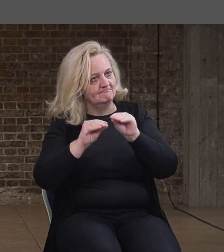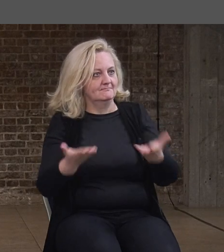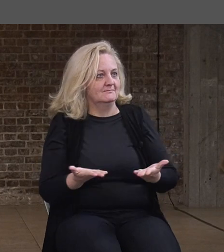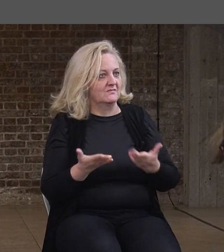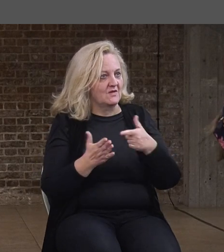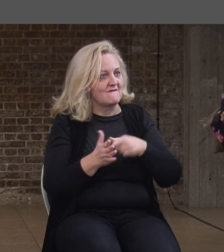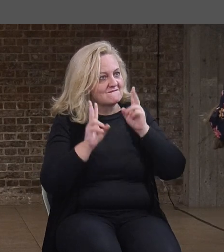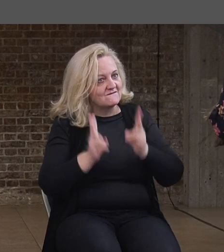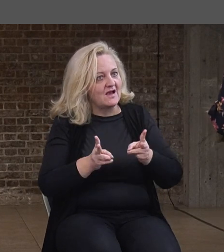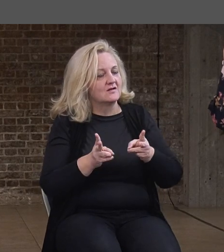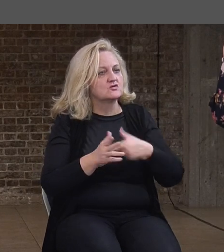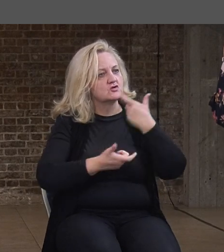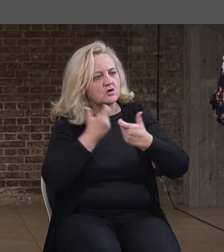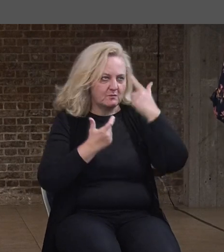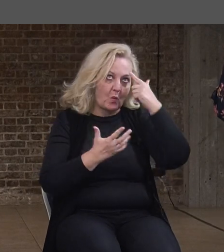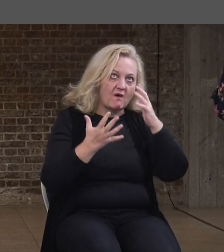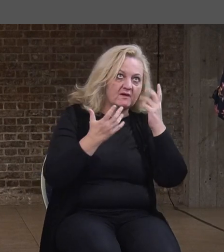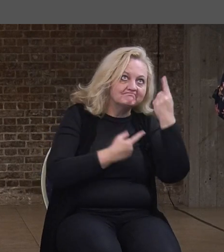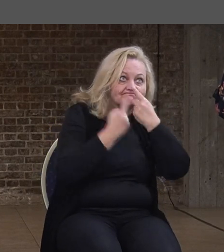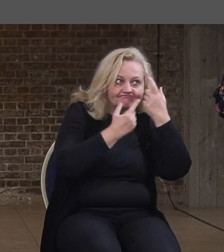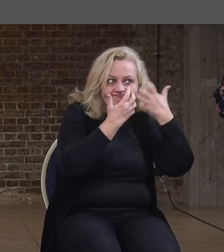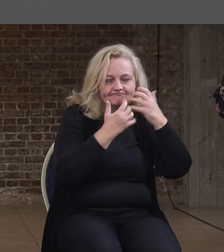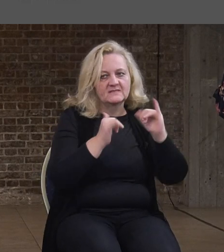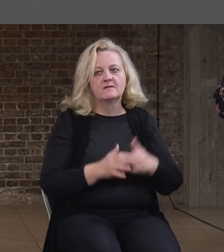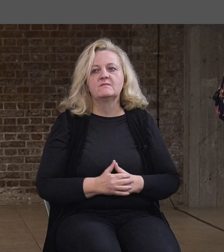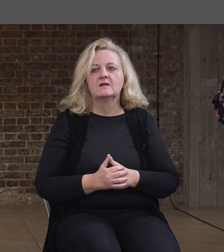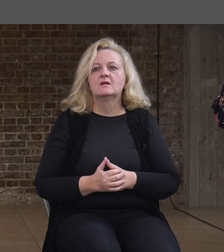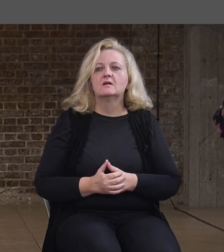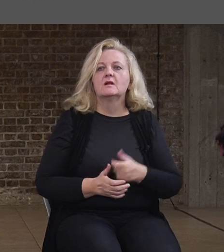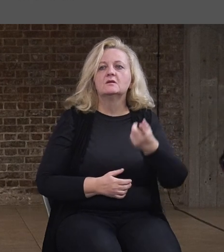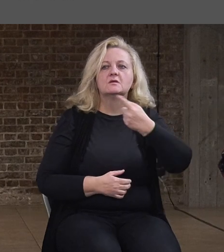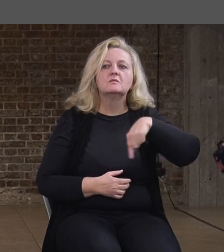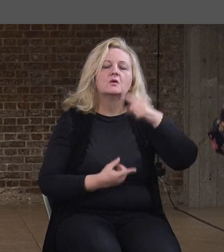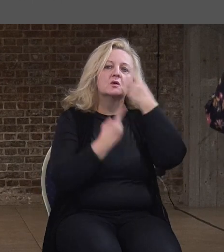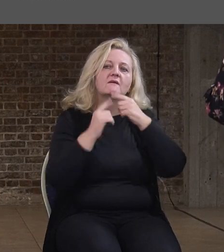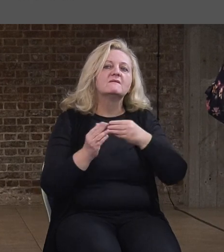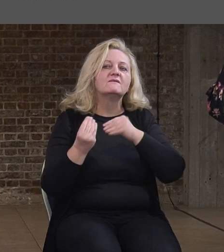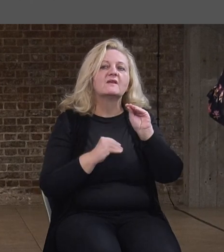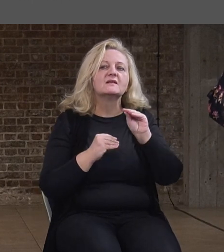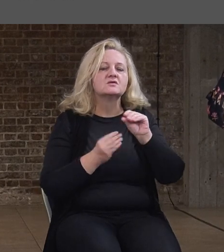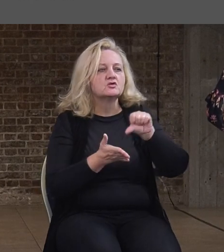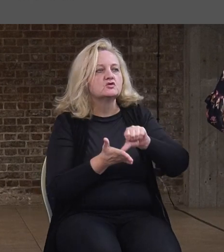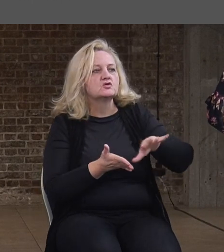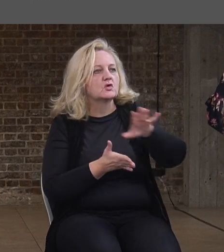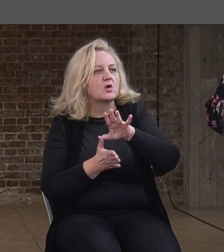Well, you actually have to do brainstorm a way out of this. [Anna]: To get into just this kind of environment of ordinary employers,